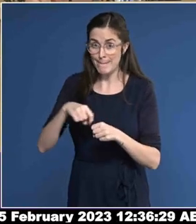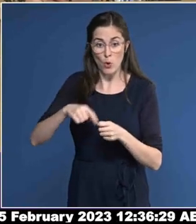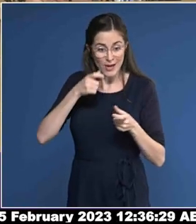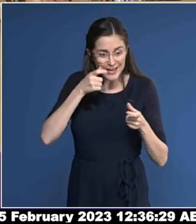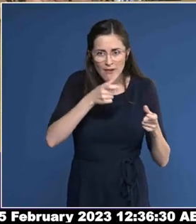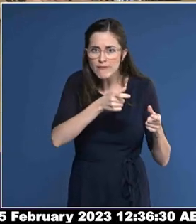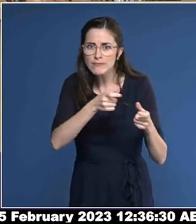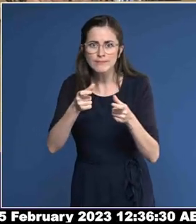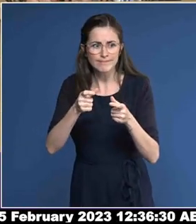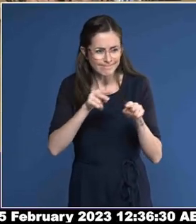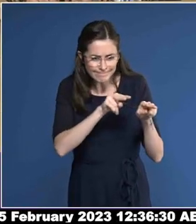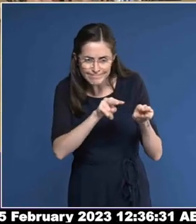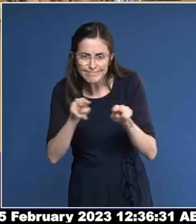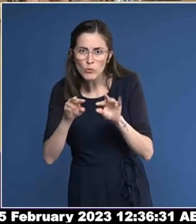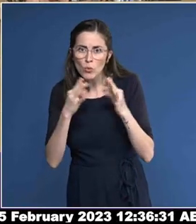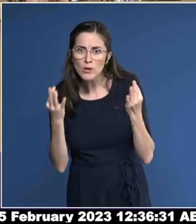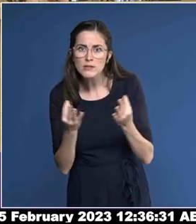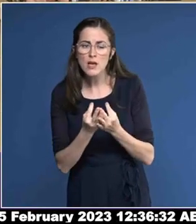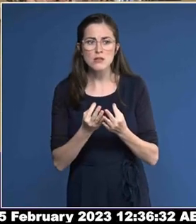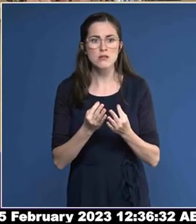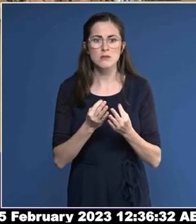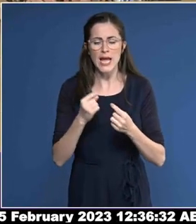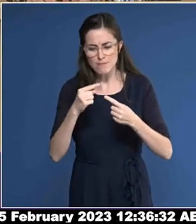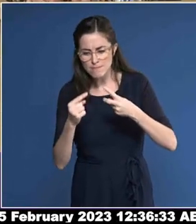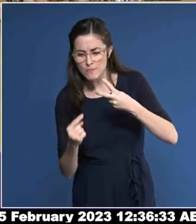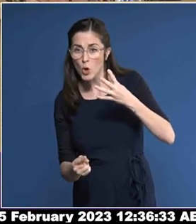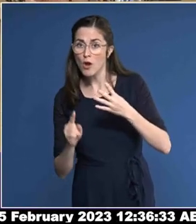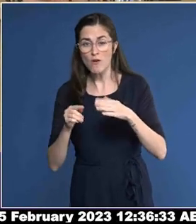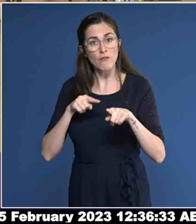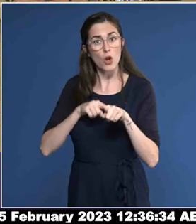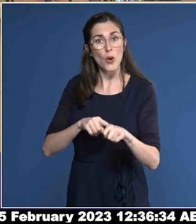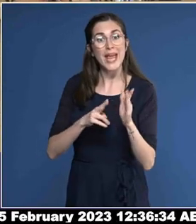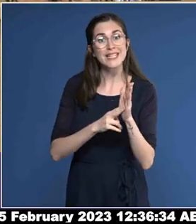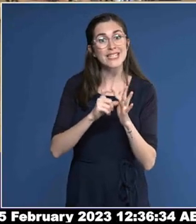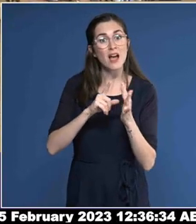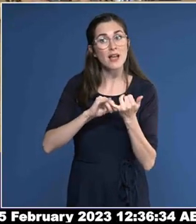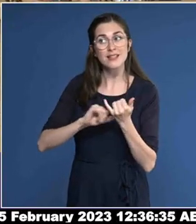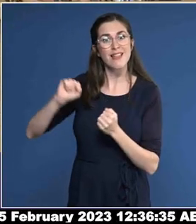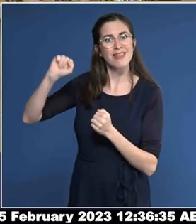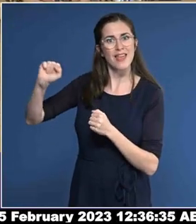requirements under the NDIS Practice Framework. So it was delivered by an external organisation.